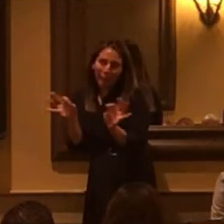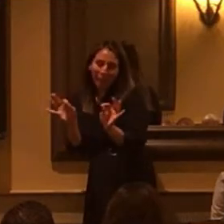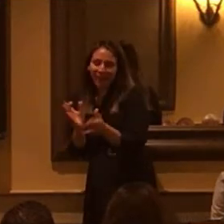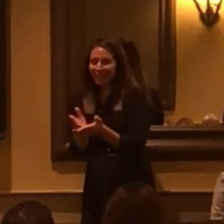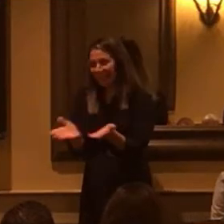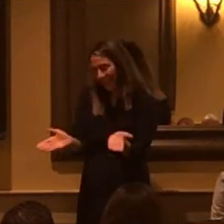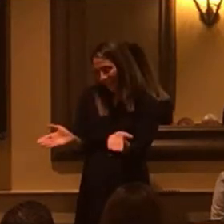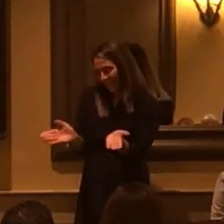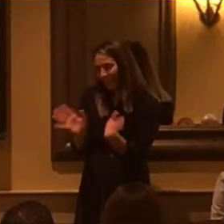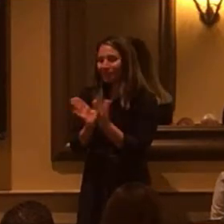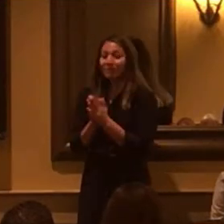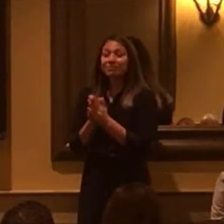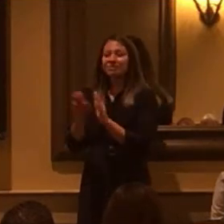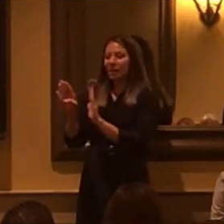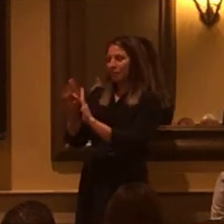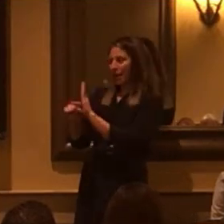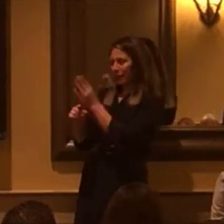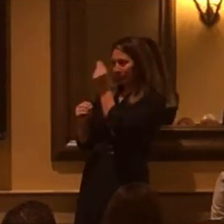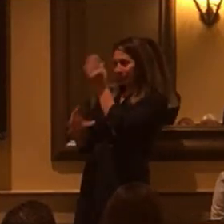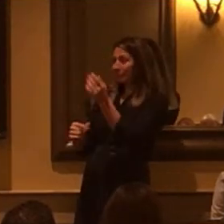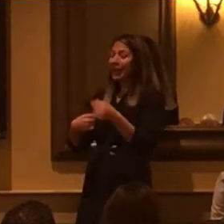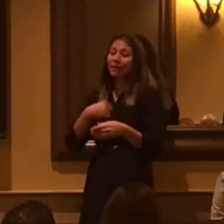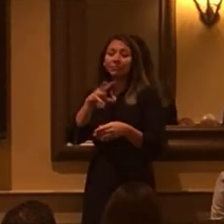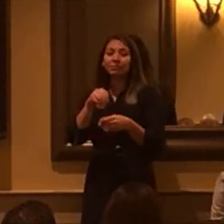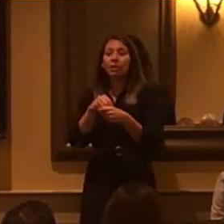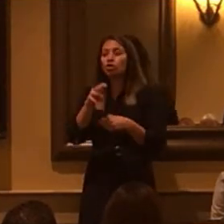To give you some background, I'm in spoken word club at my school.